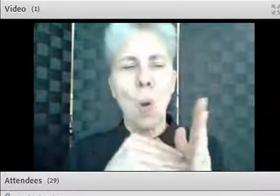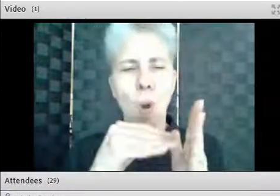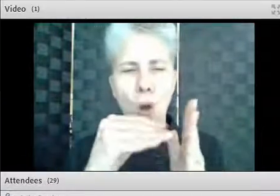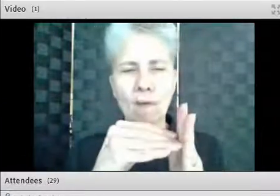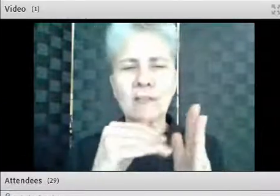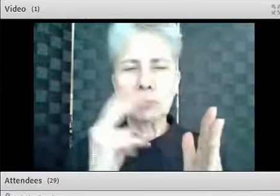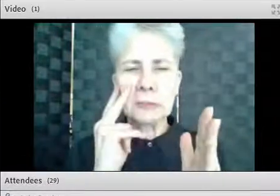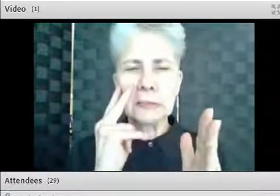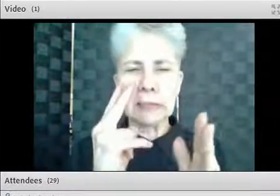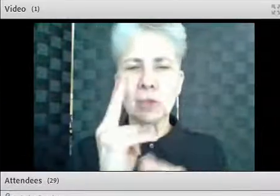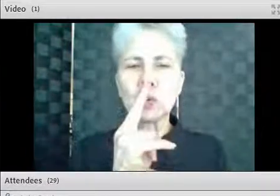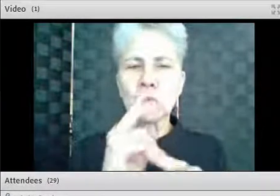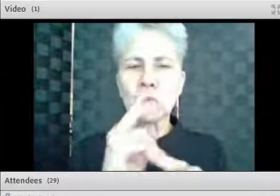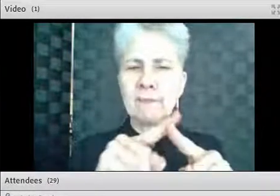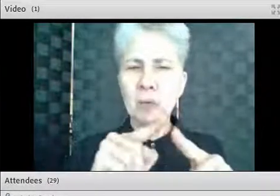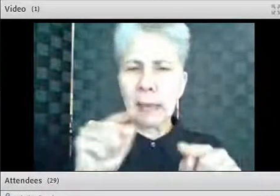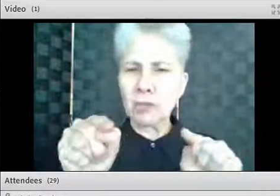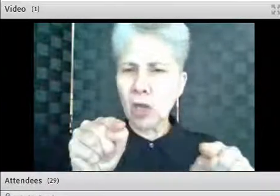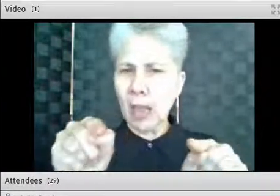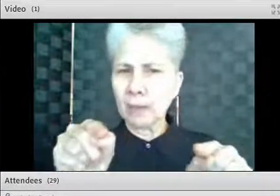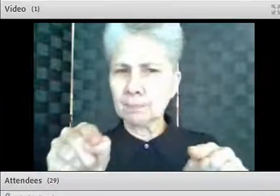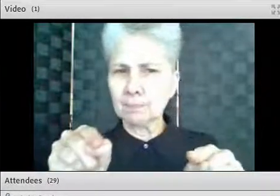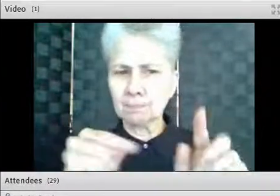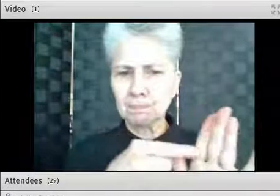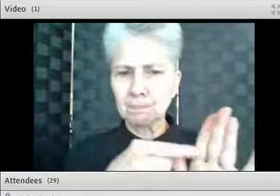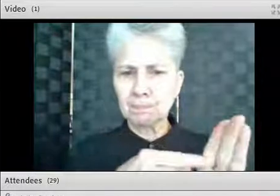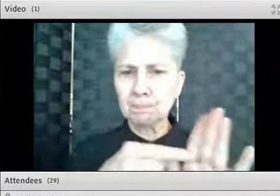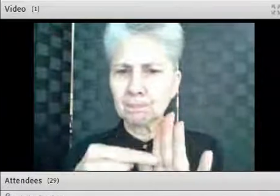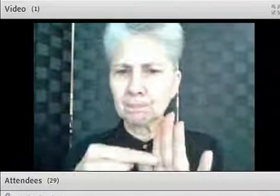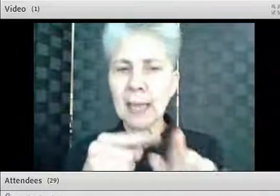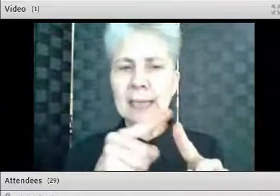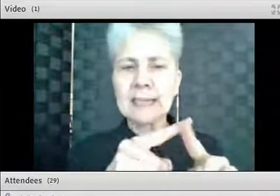between different editions of the same work,